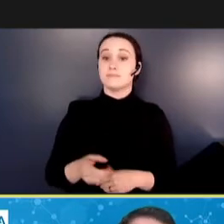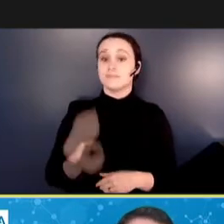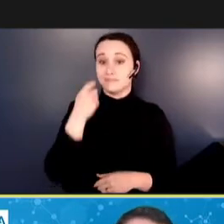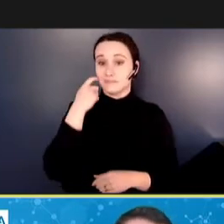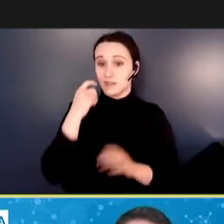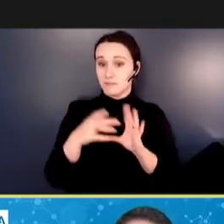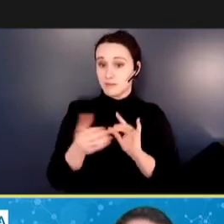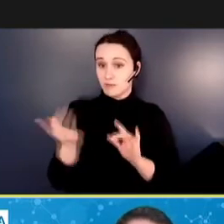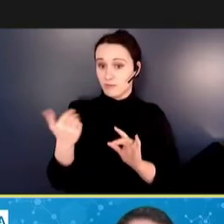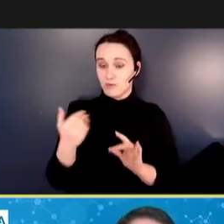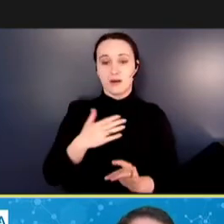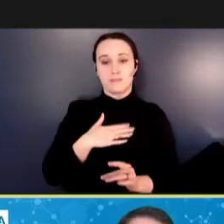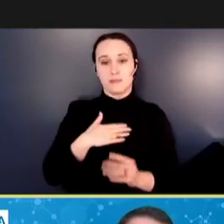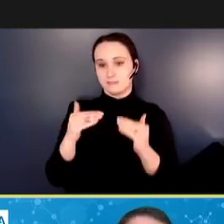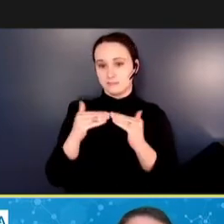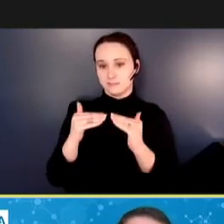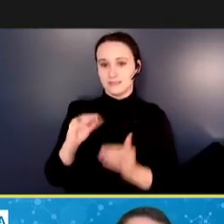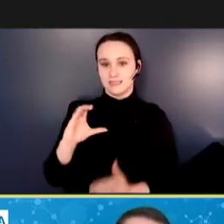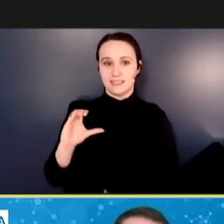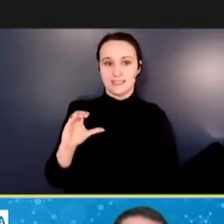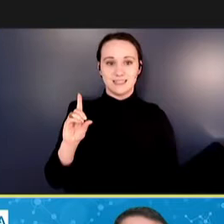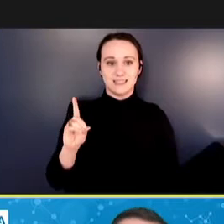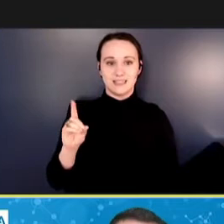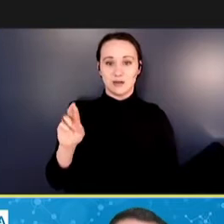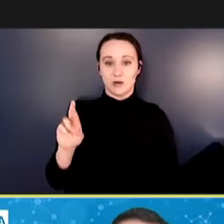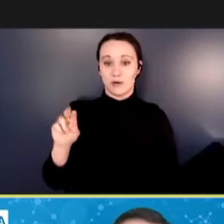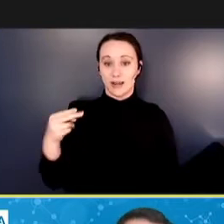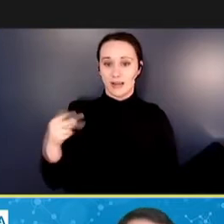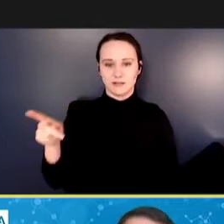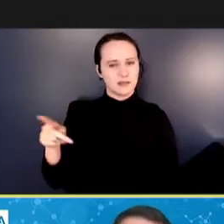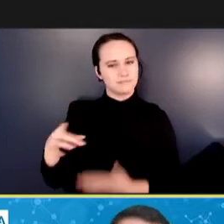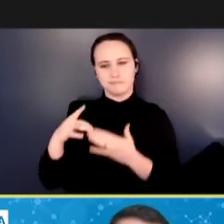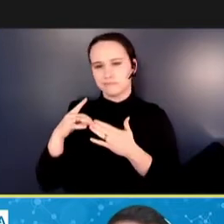my colleagues at CDRH have been leading the way with regards to having experience